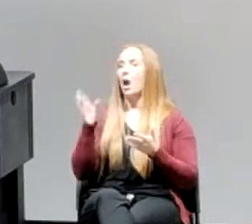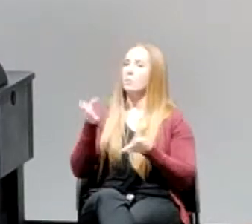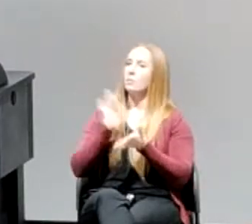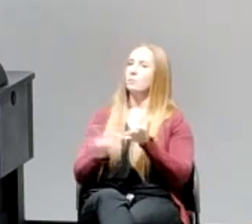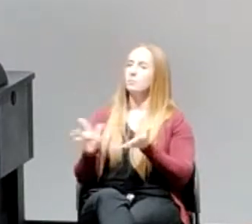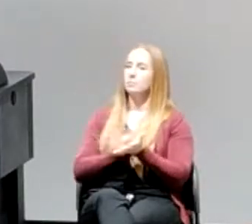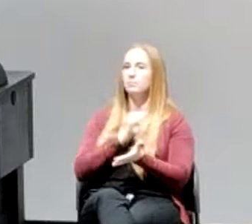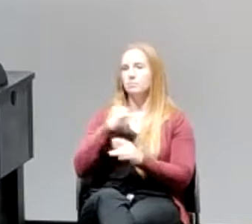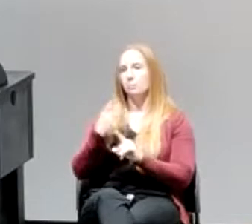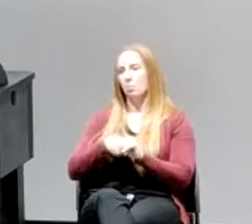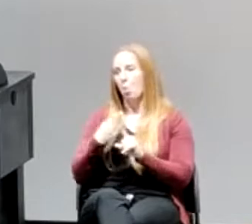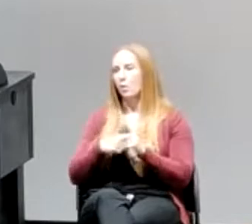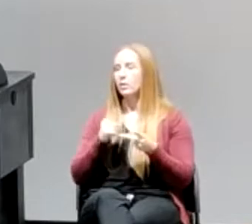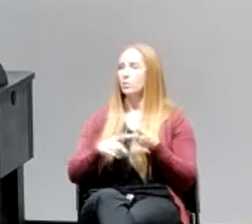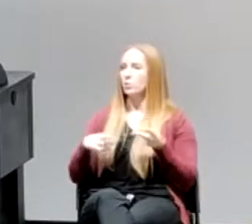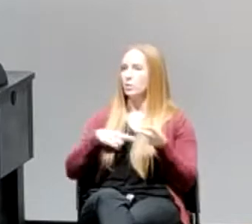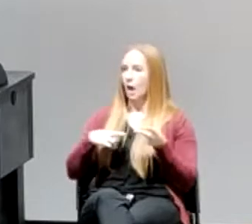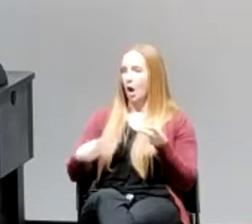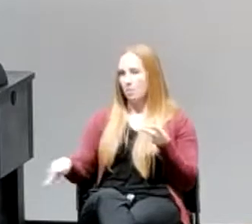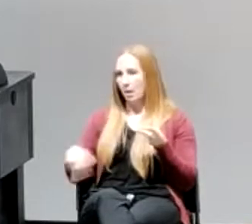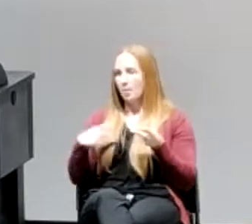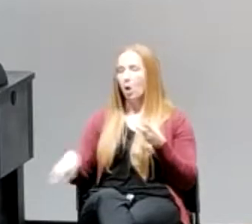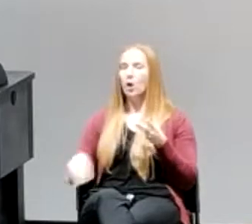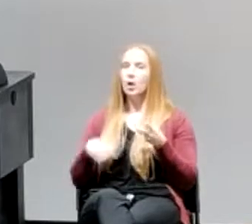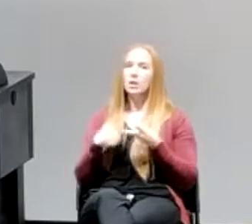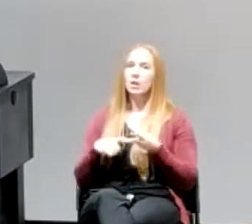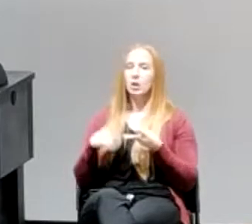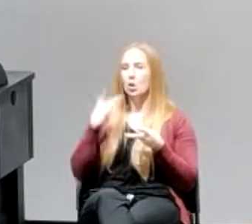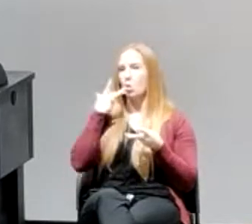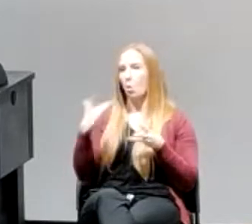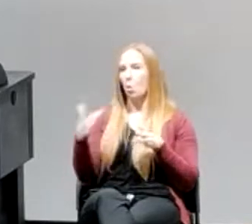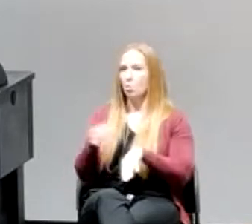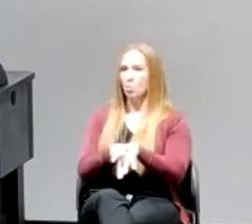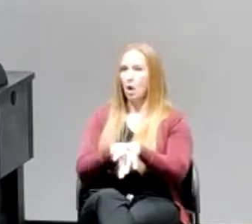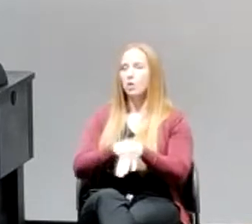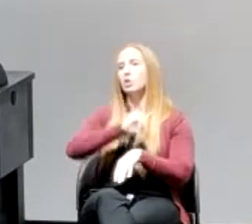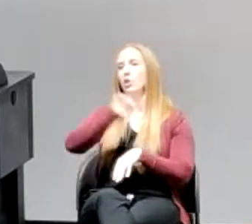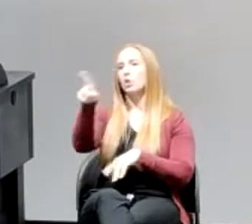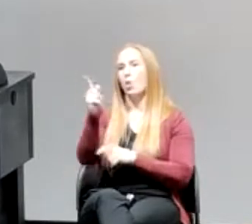will allow me to be effective sustain expiable